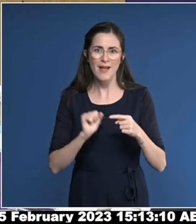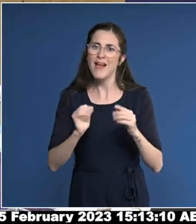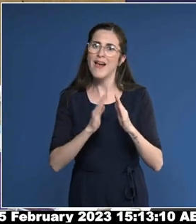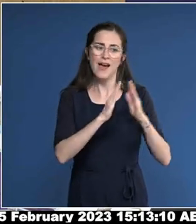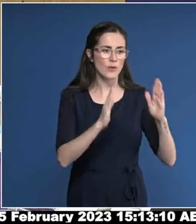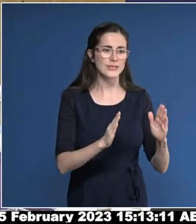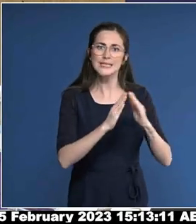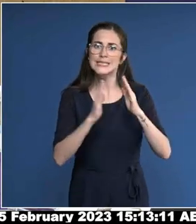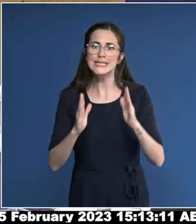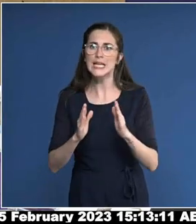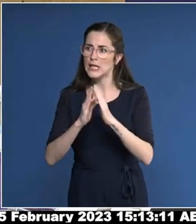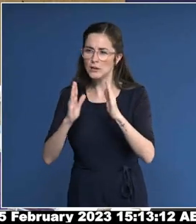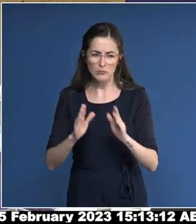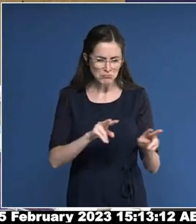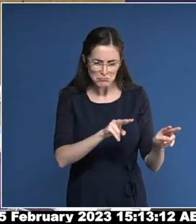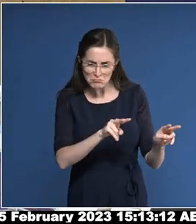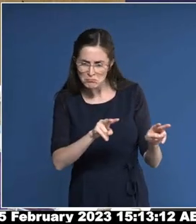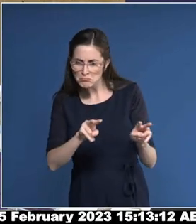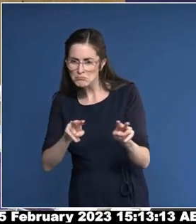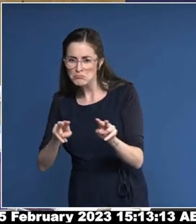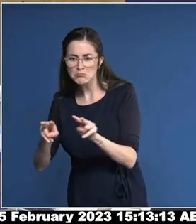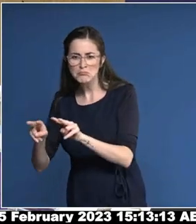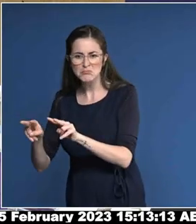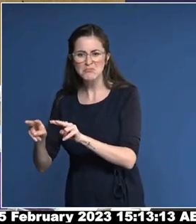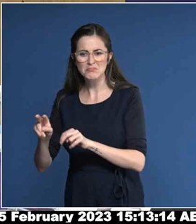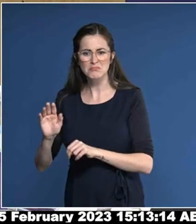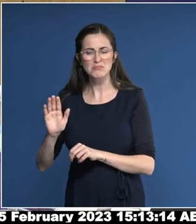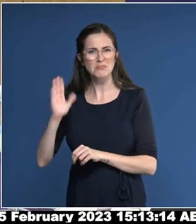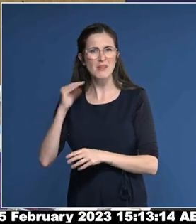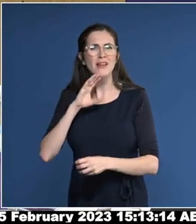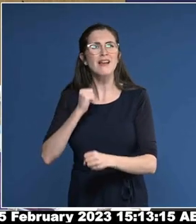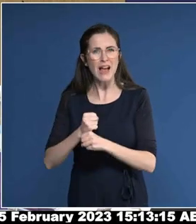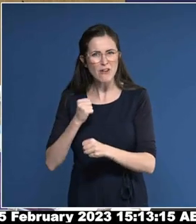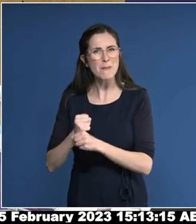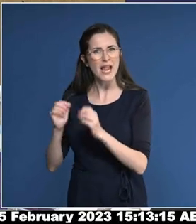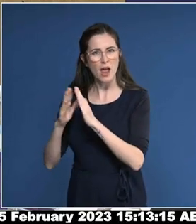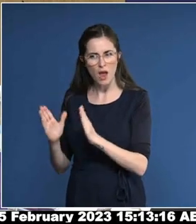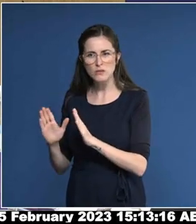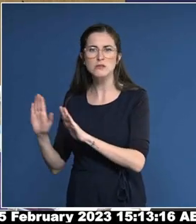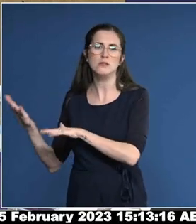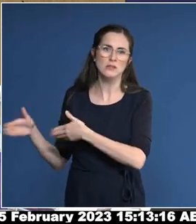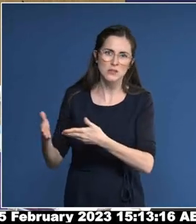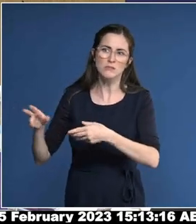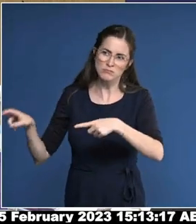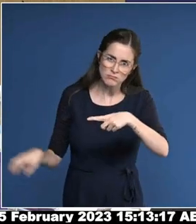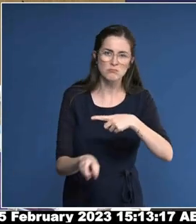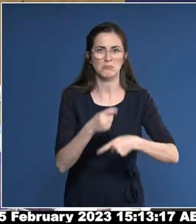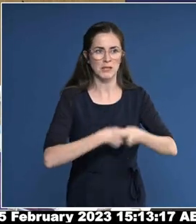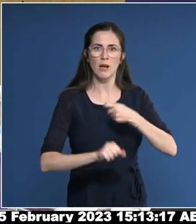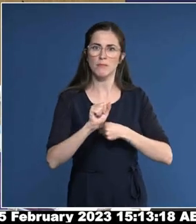And it was a general conversation to say in people exercising choice and control, there